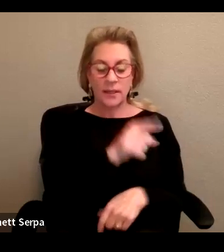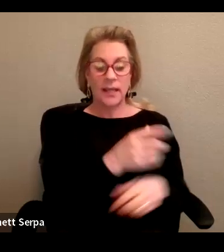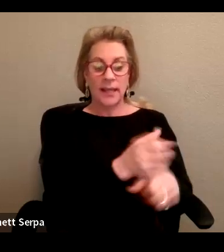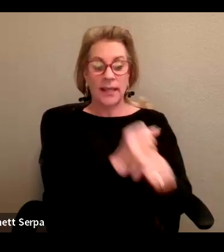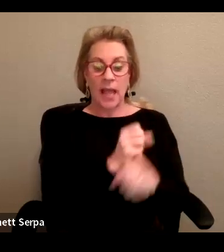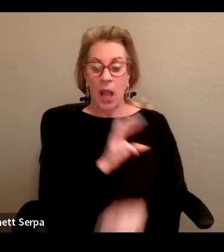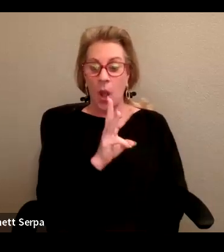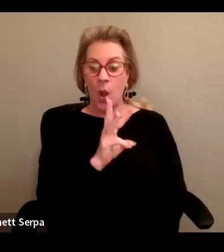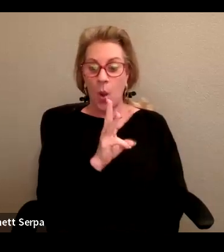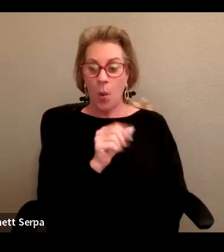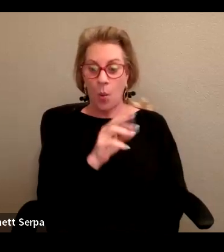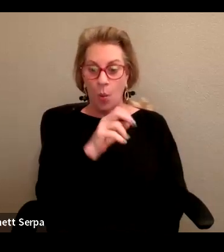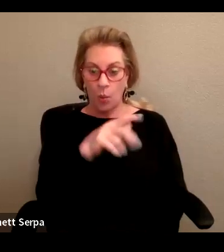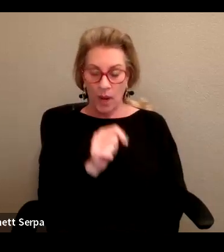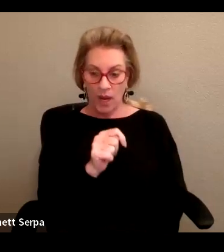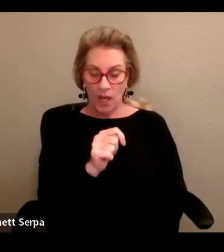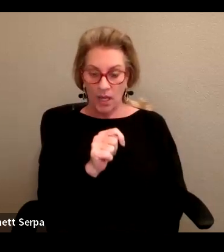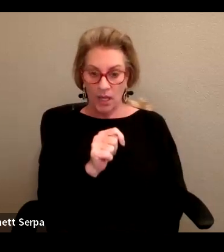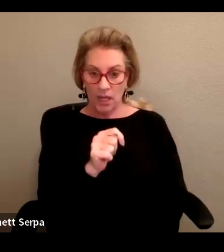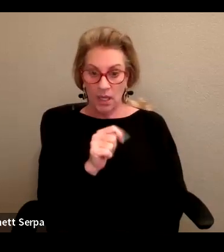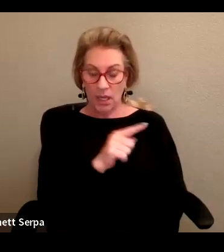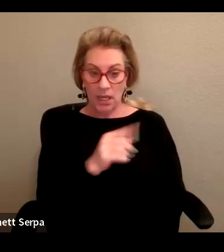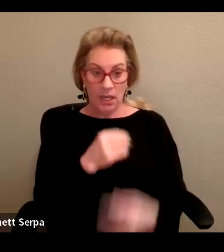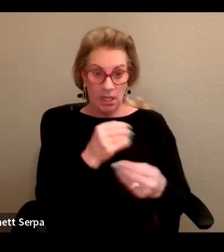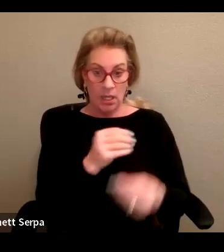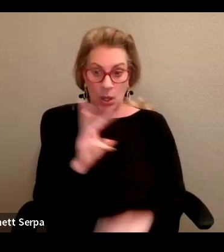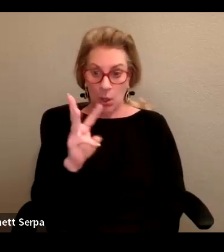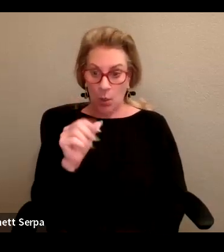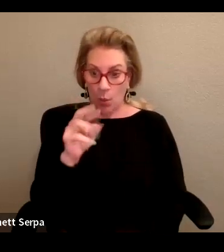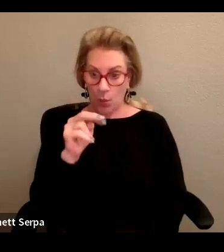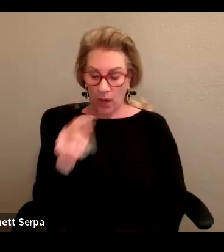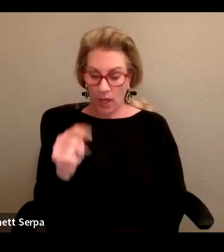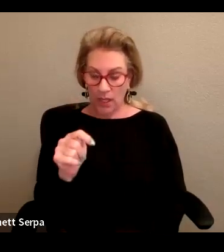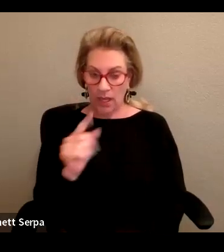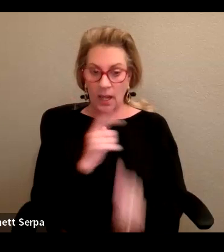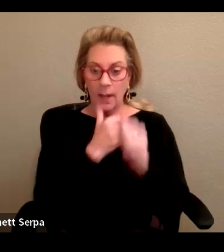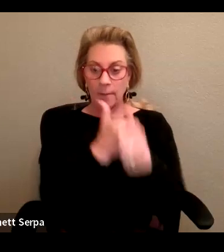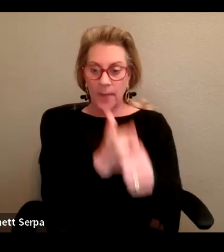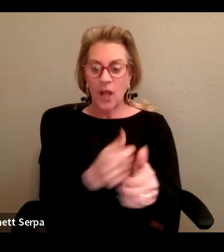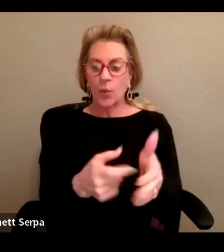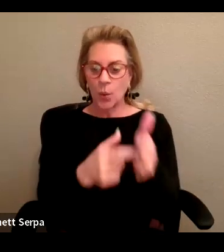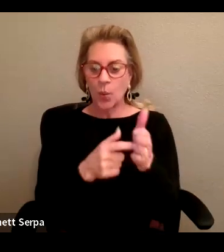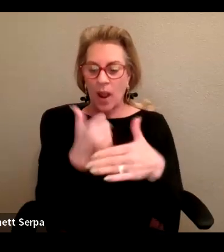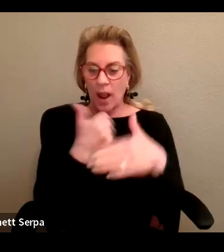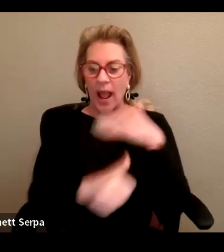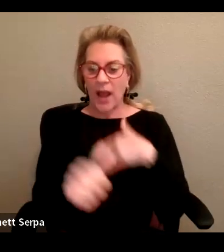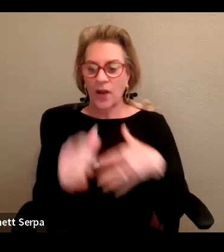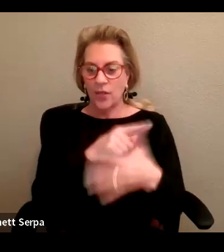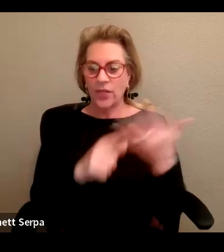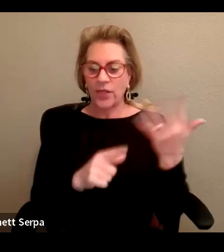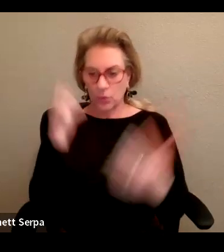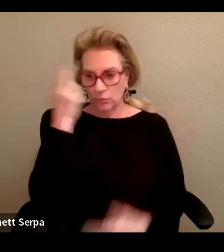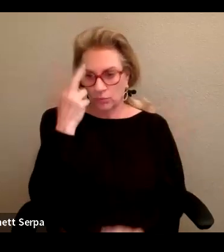ice agent that has a judicially issued warrant um compliance is required under these circumstances